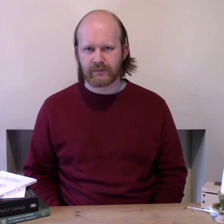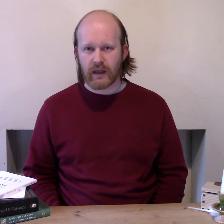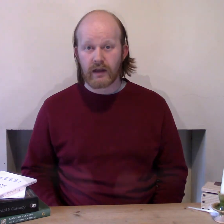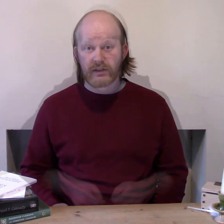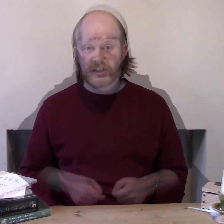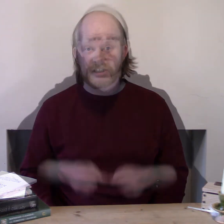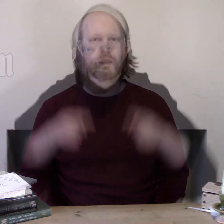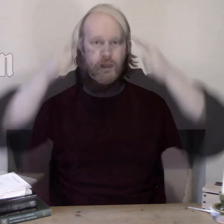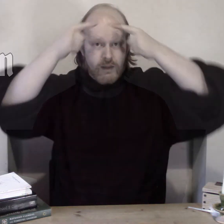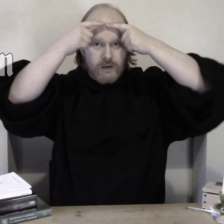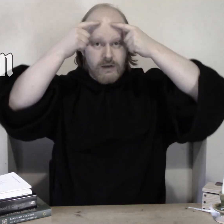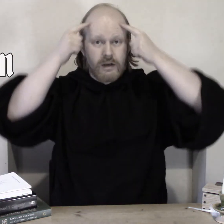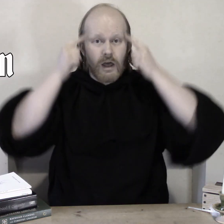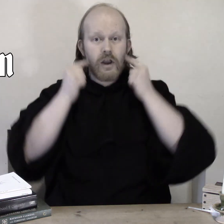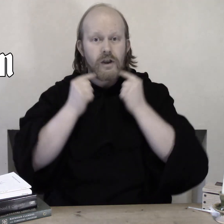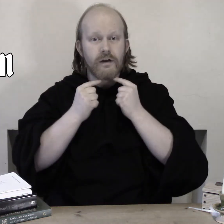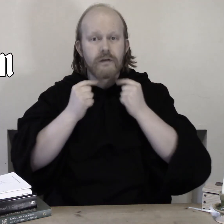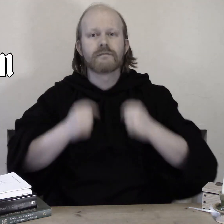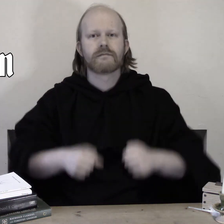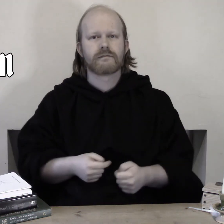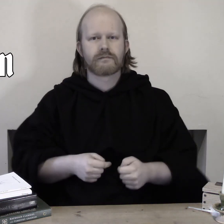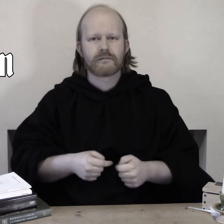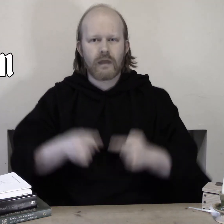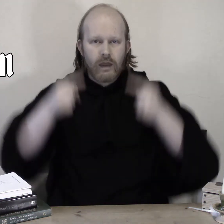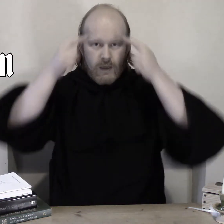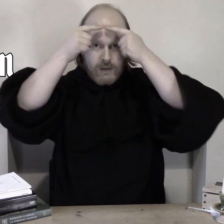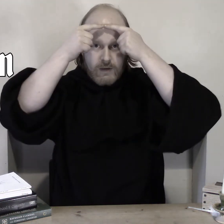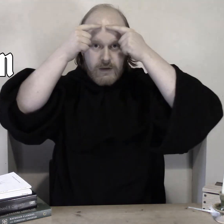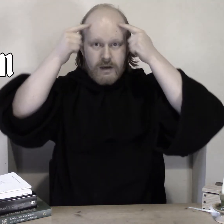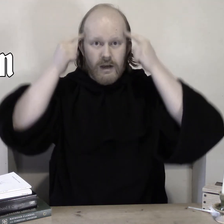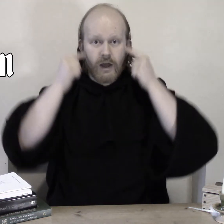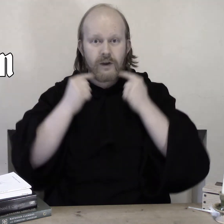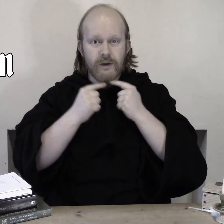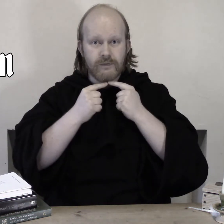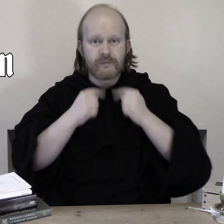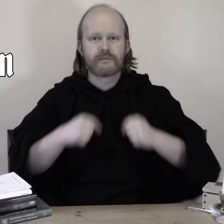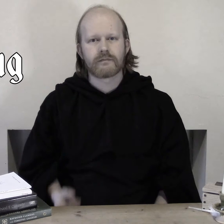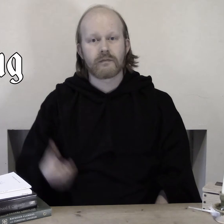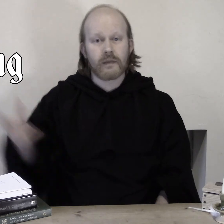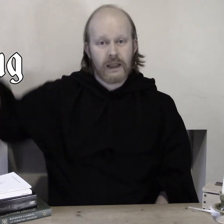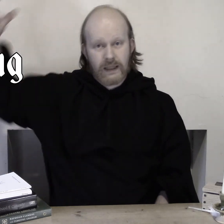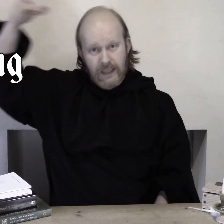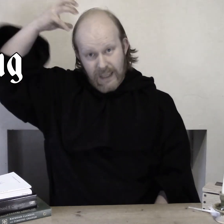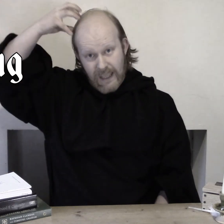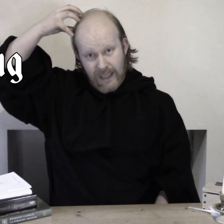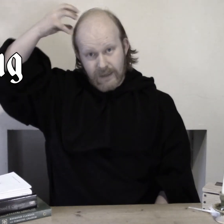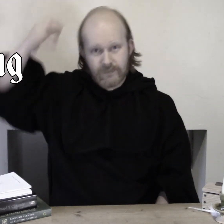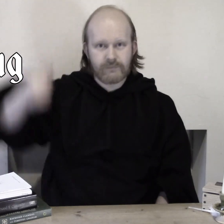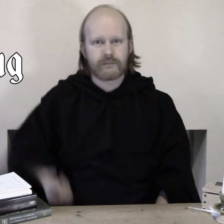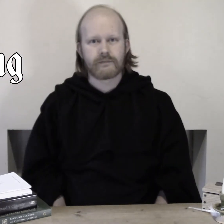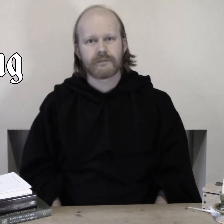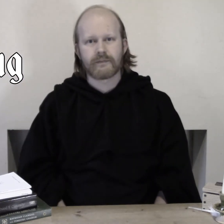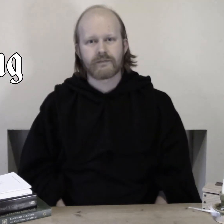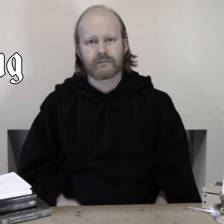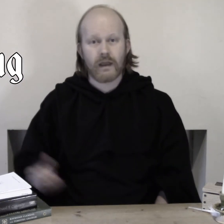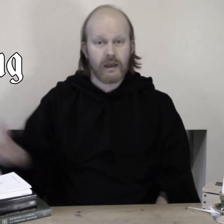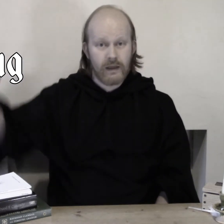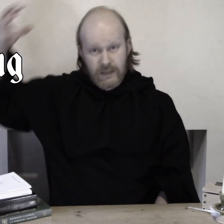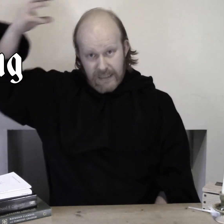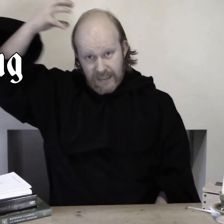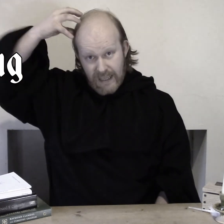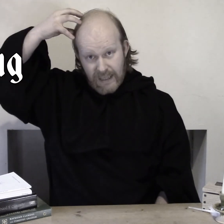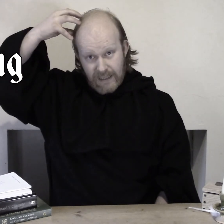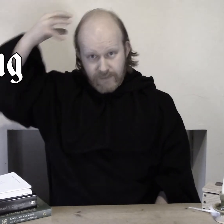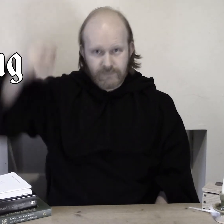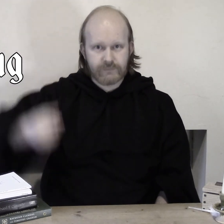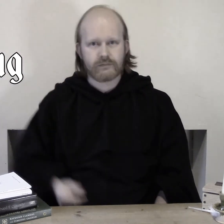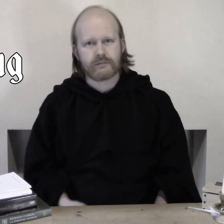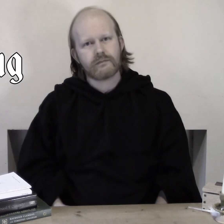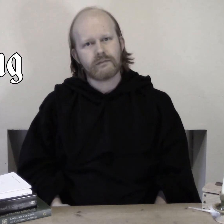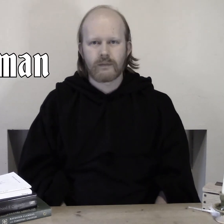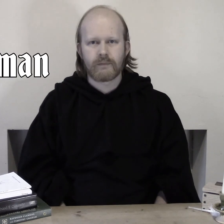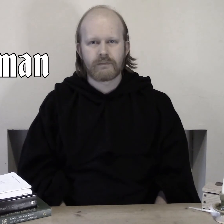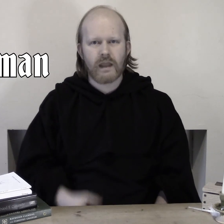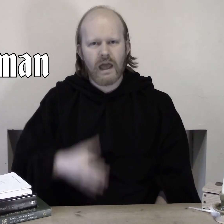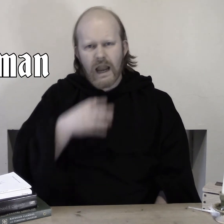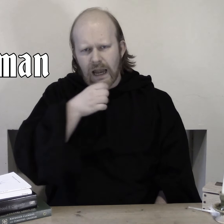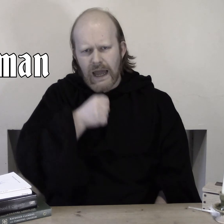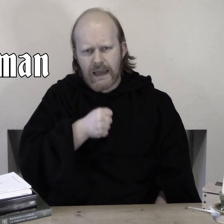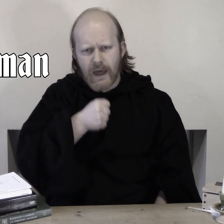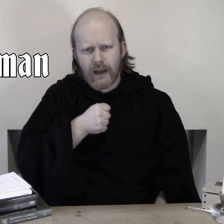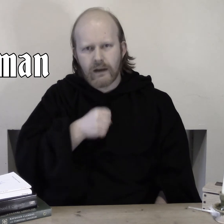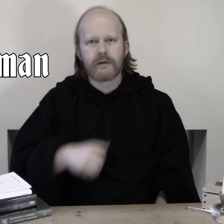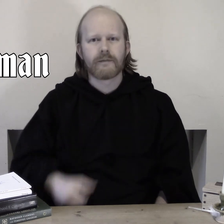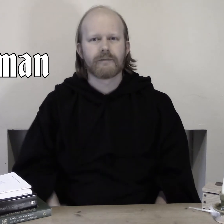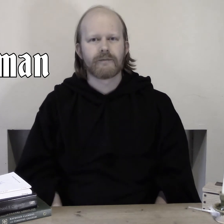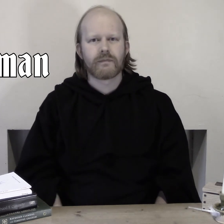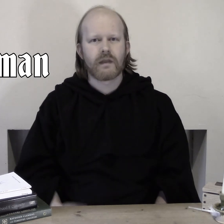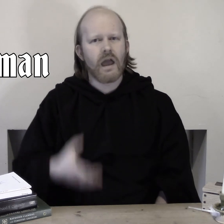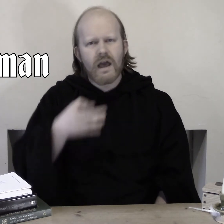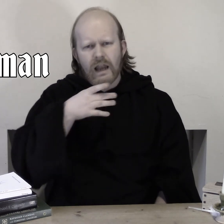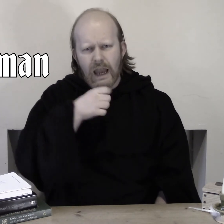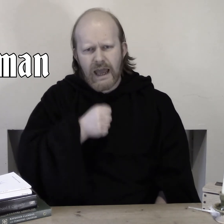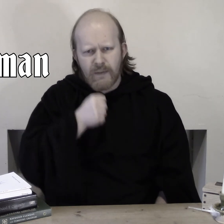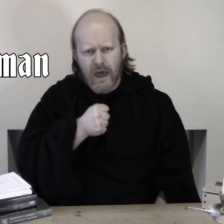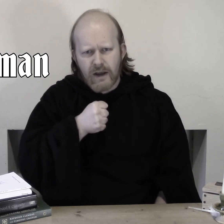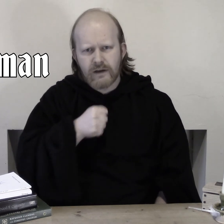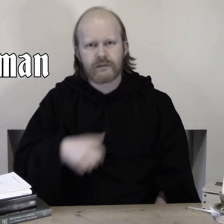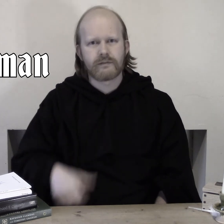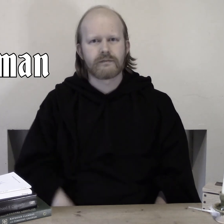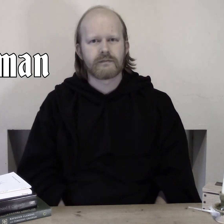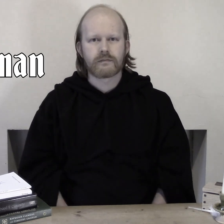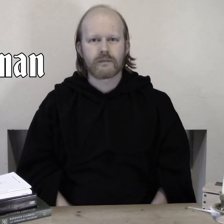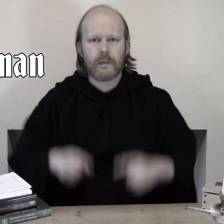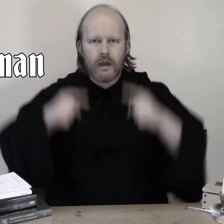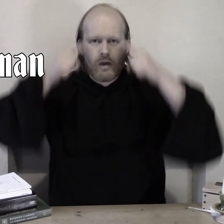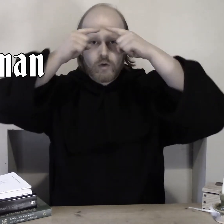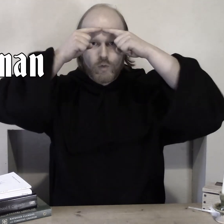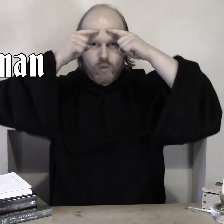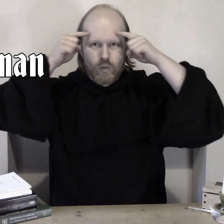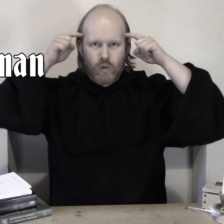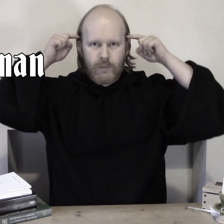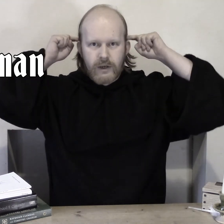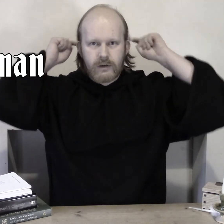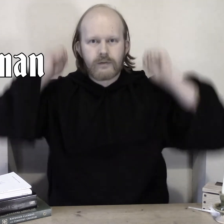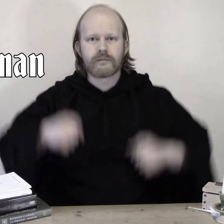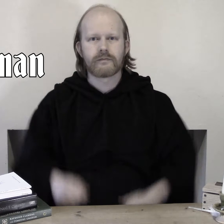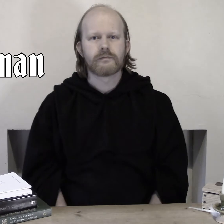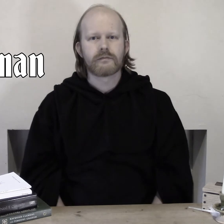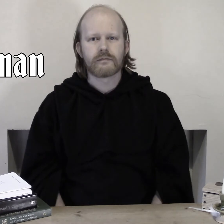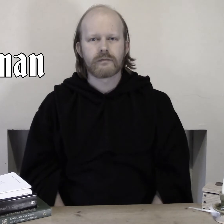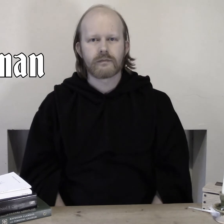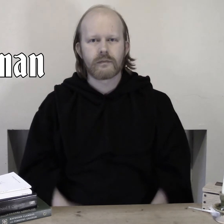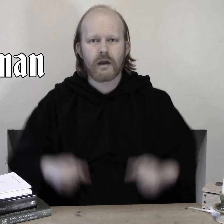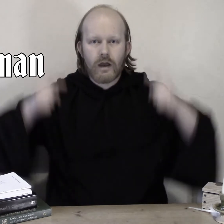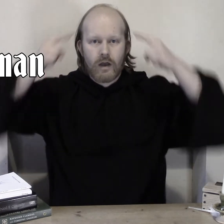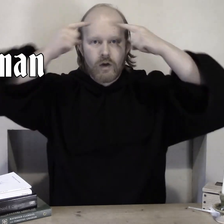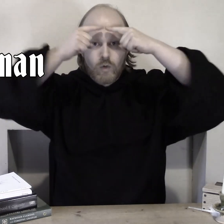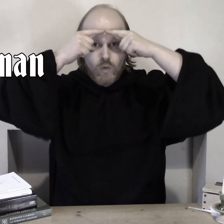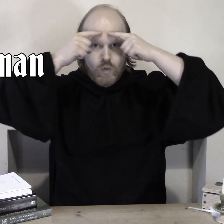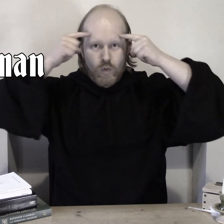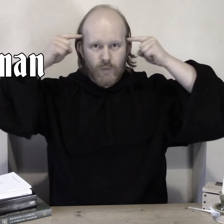such as a Nun, the King, or a Layman or Woman.